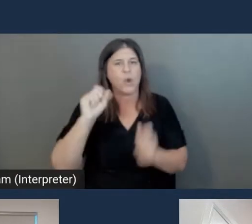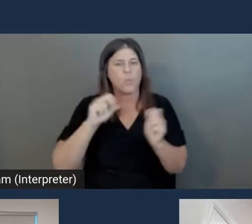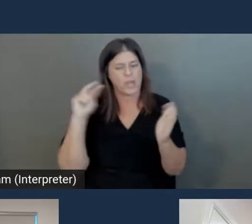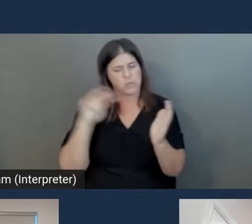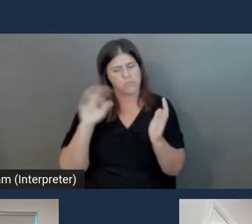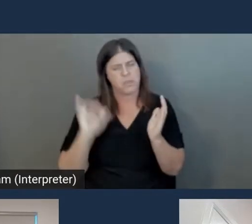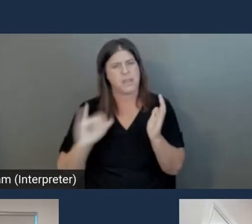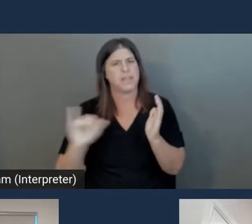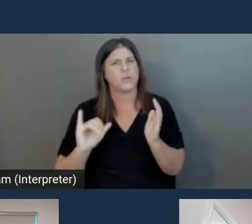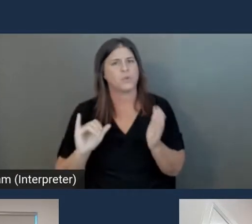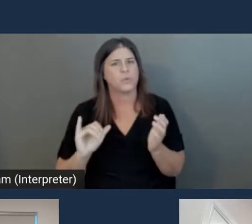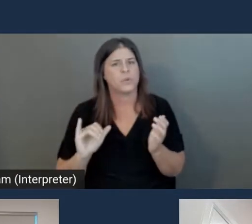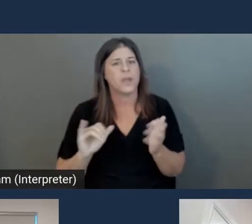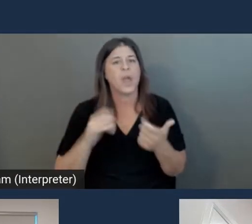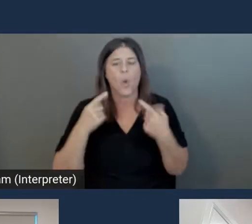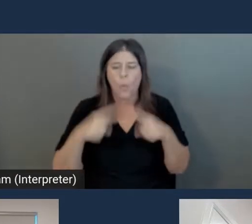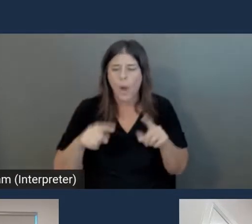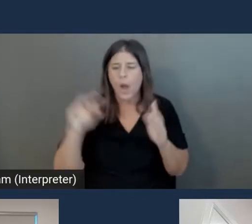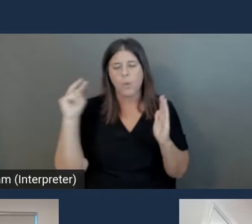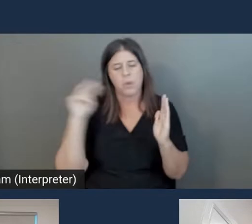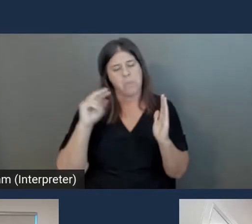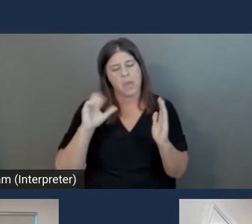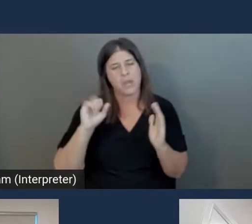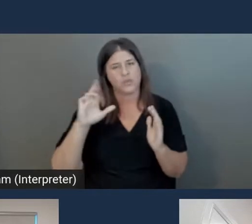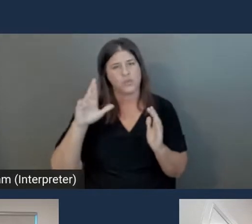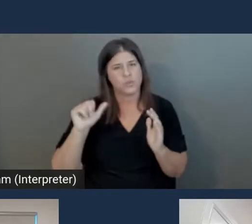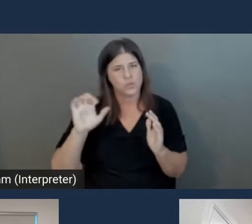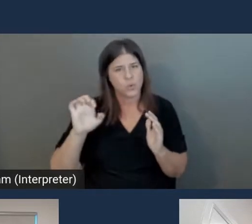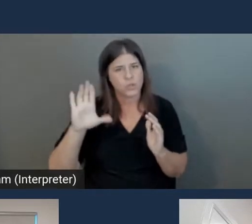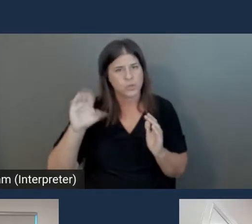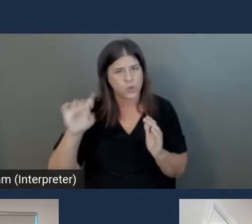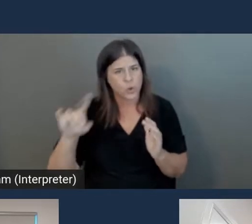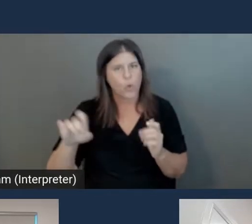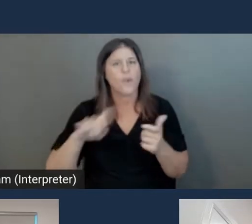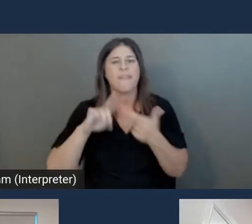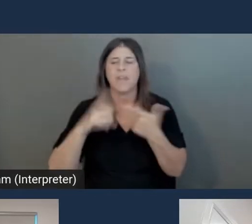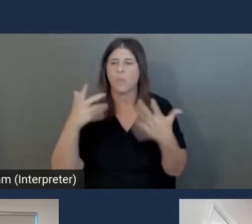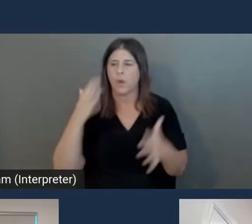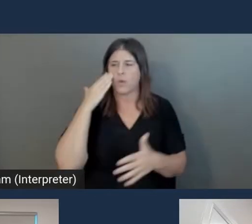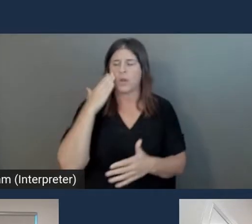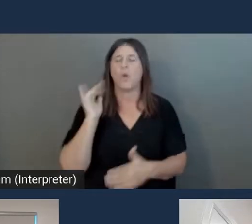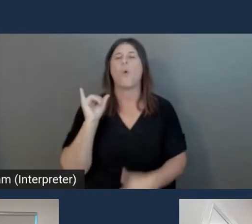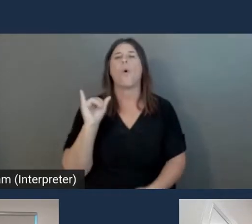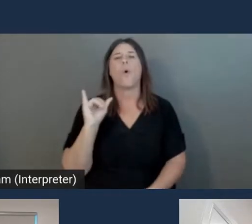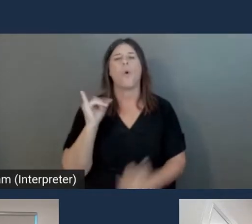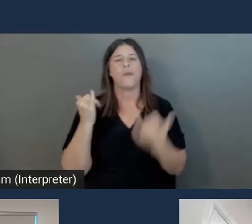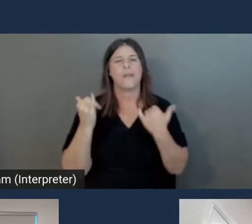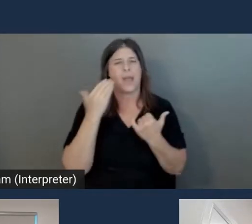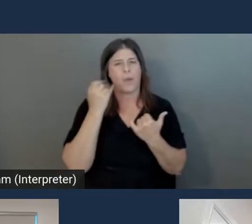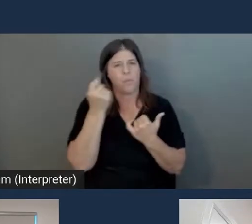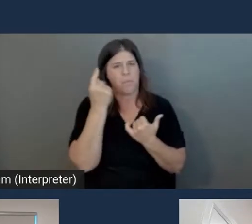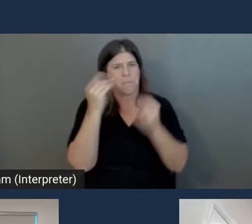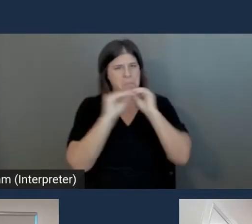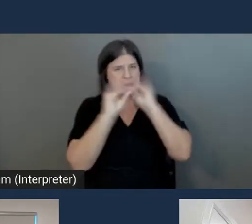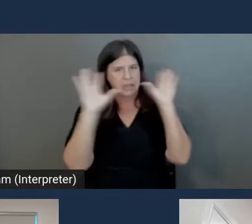and as you scan your source code, then we will know what are the sort of, anti-patterns